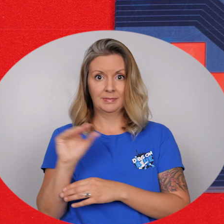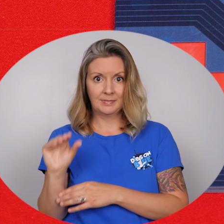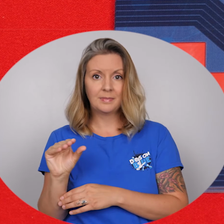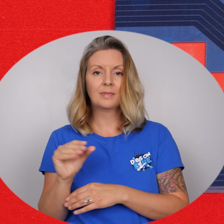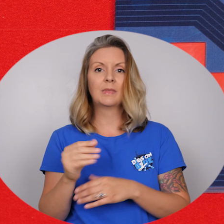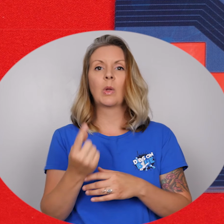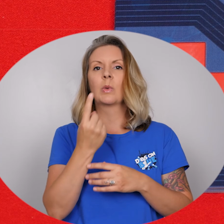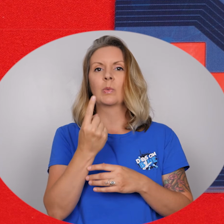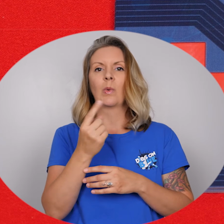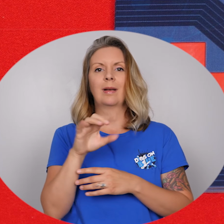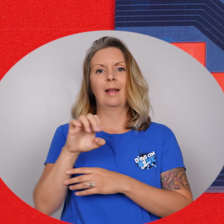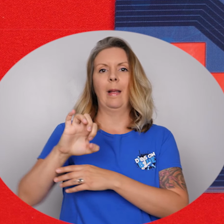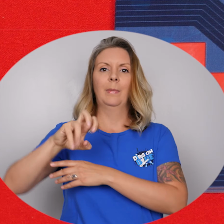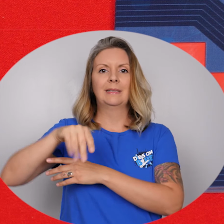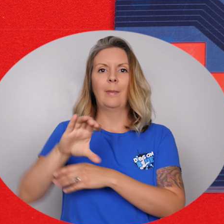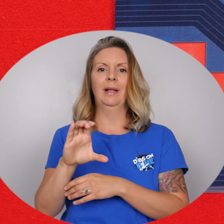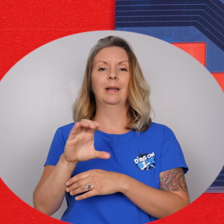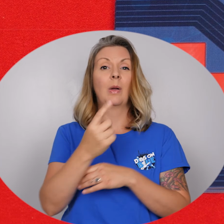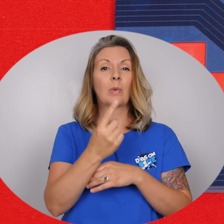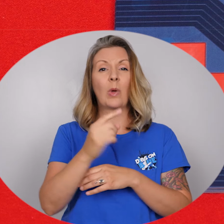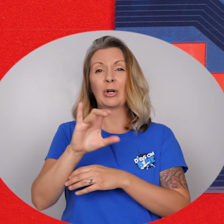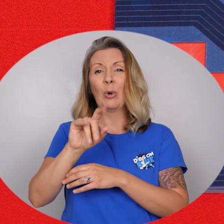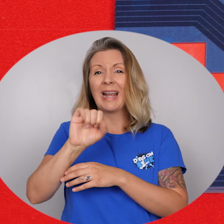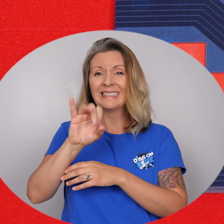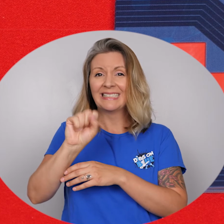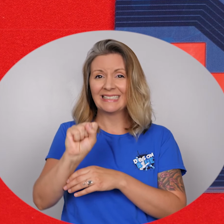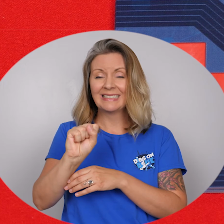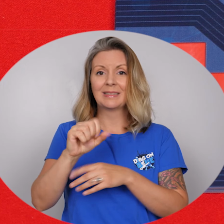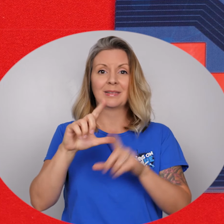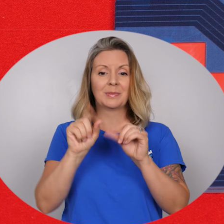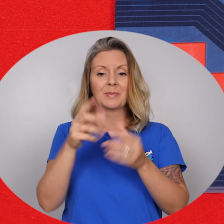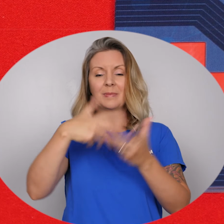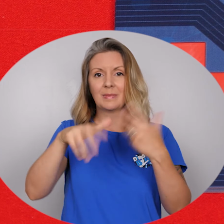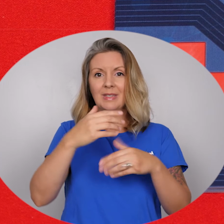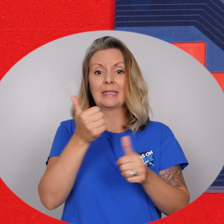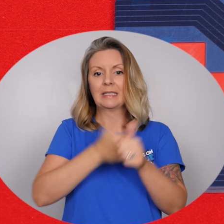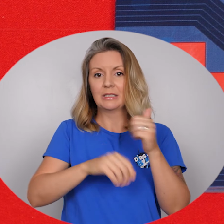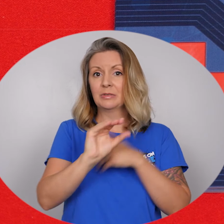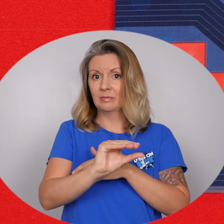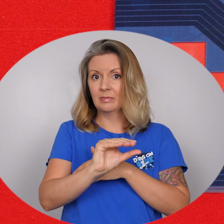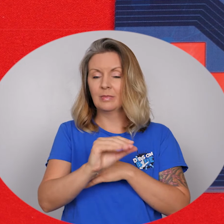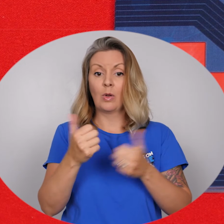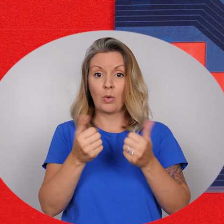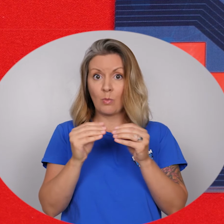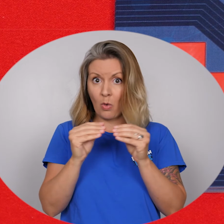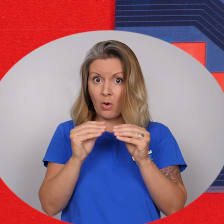player piles, you then shuffle in an epidemic and a single crisis card into each pile – or